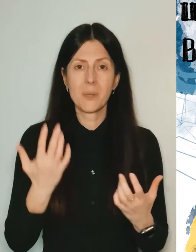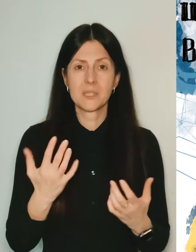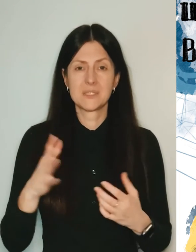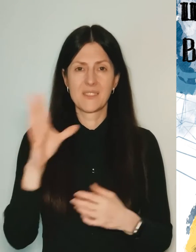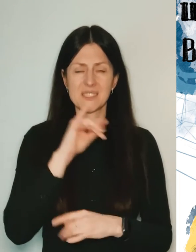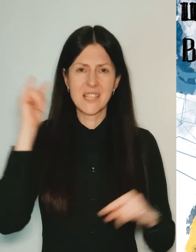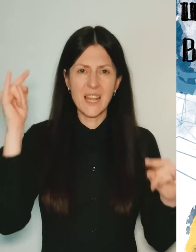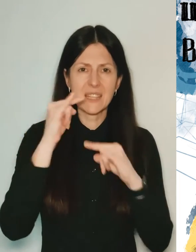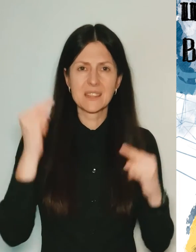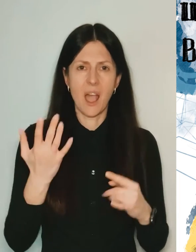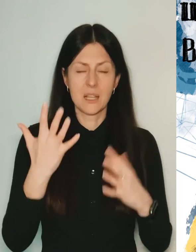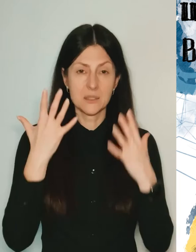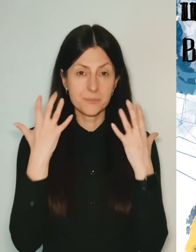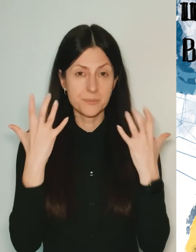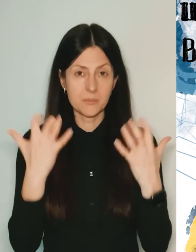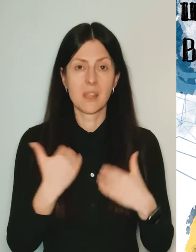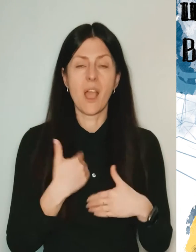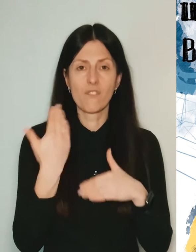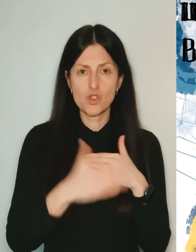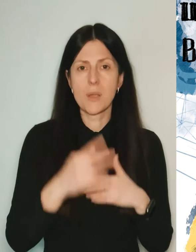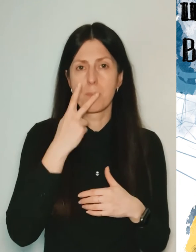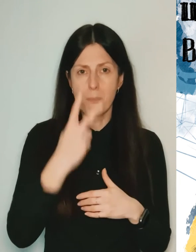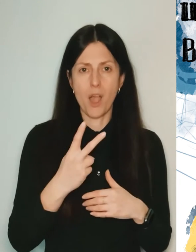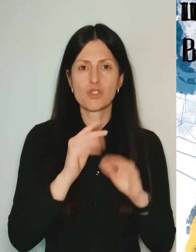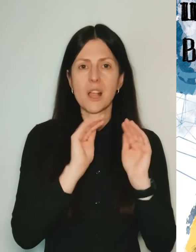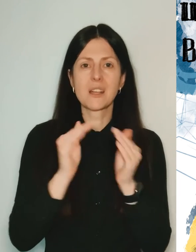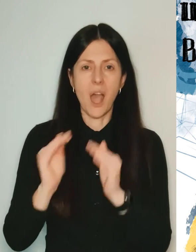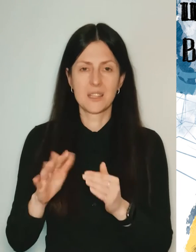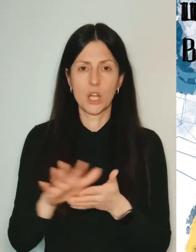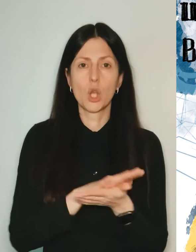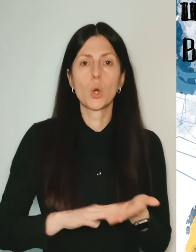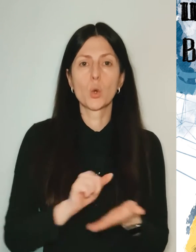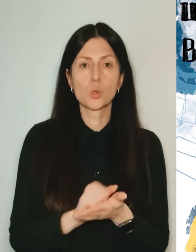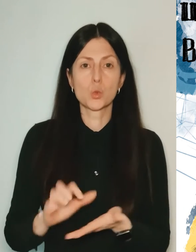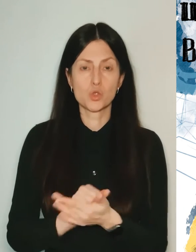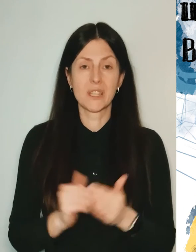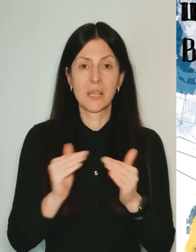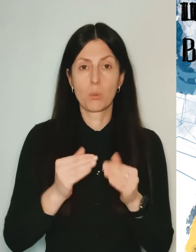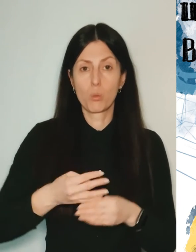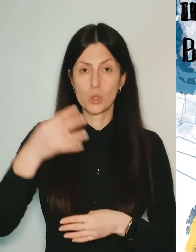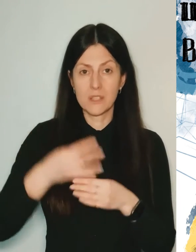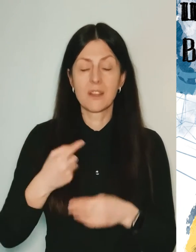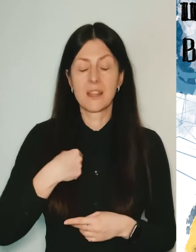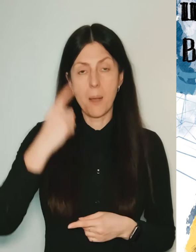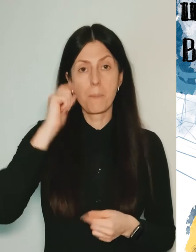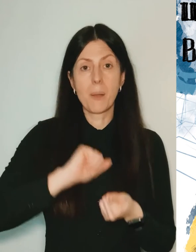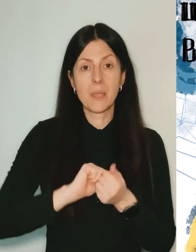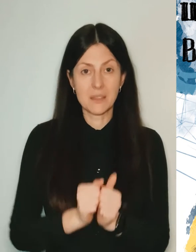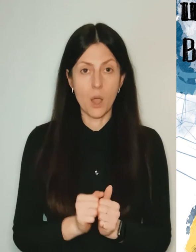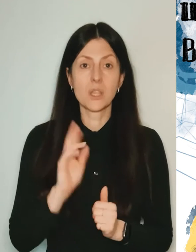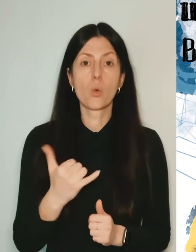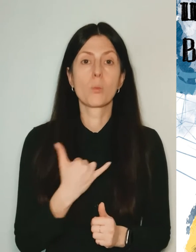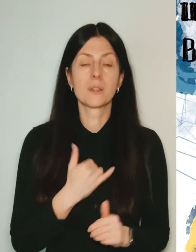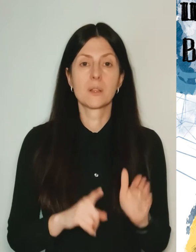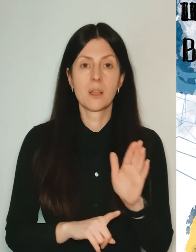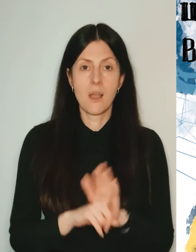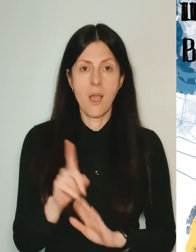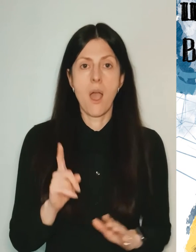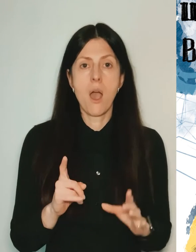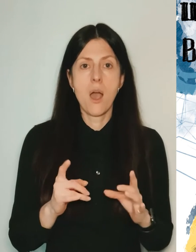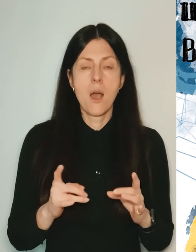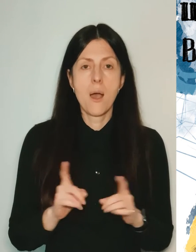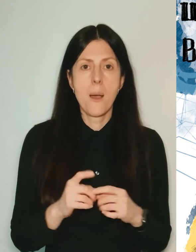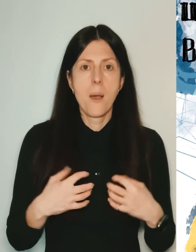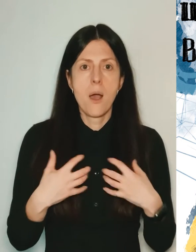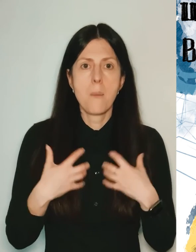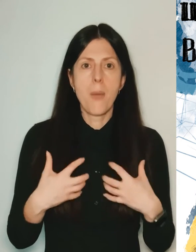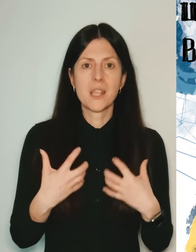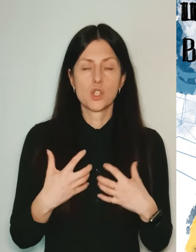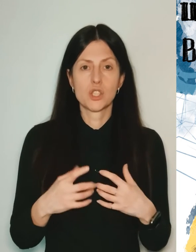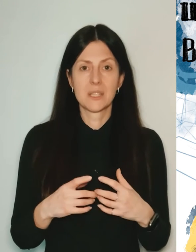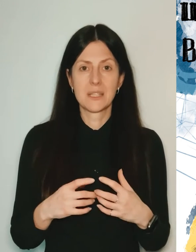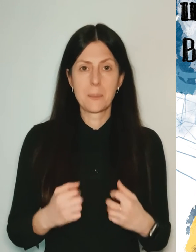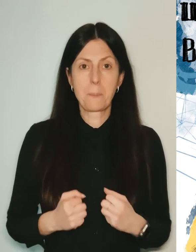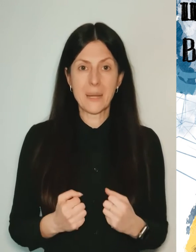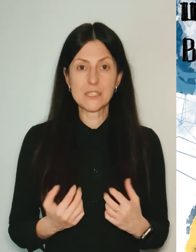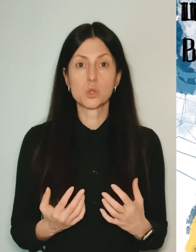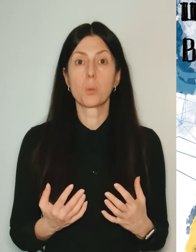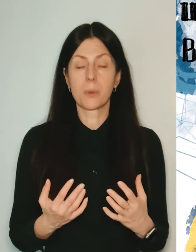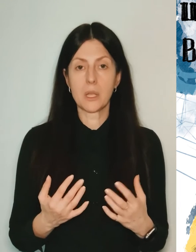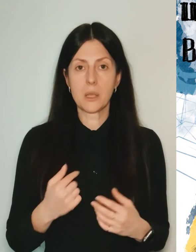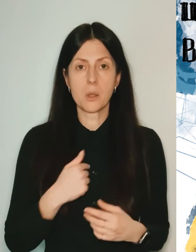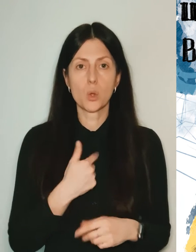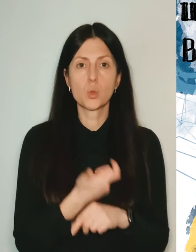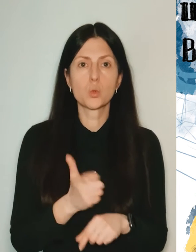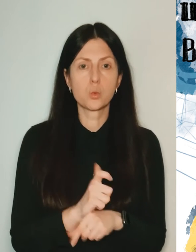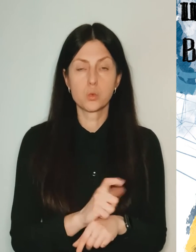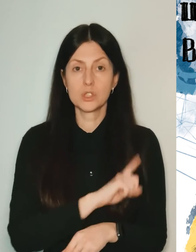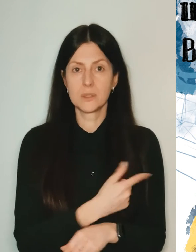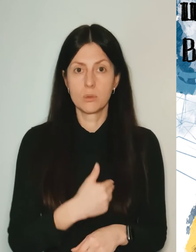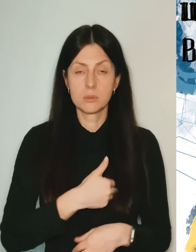I have already seen a footage of destroyed buildings, and I remember having a panic attack when I wanted to cry very much.